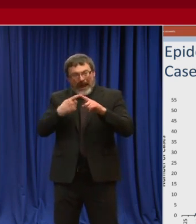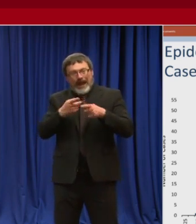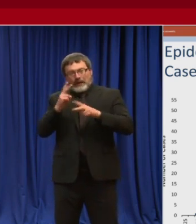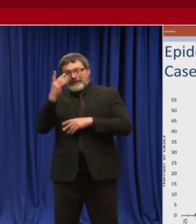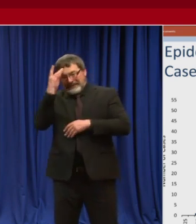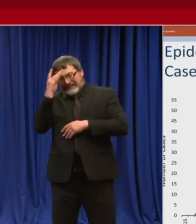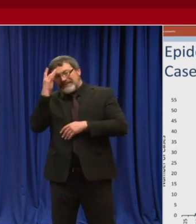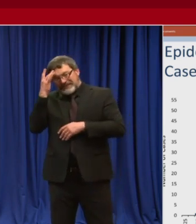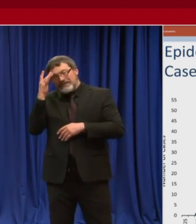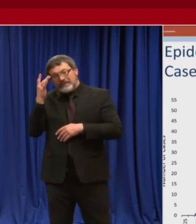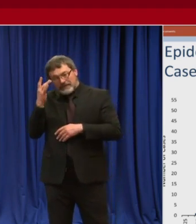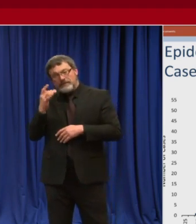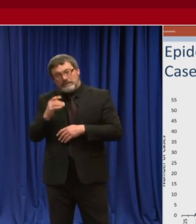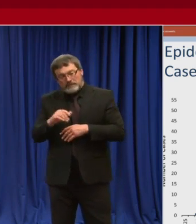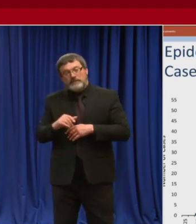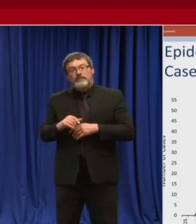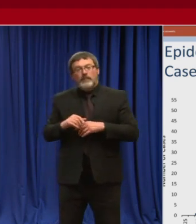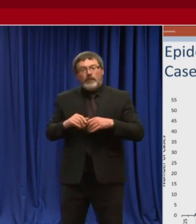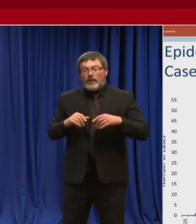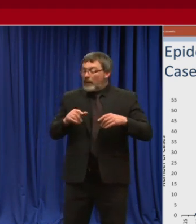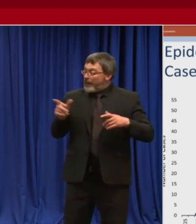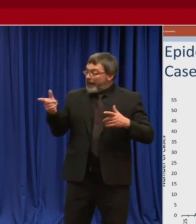SO THE THE THE UPS AND DOWNS ARE EXPECTED.